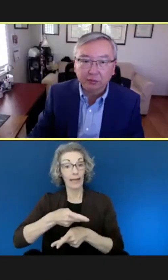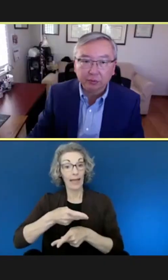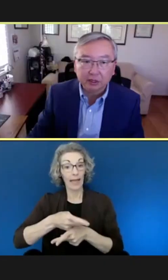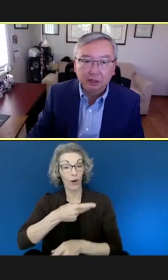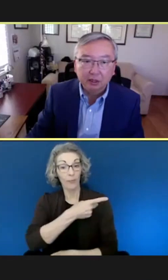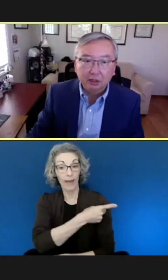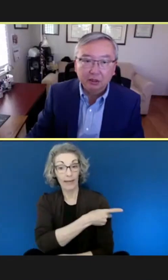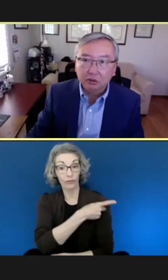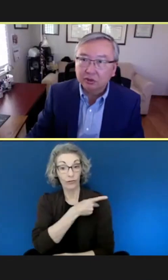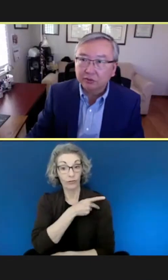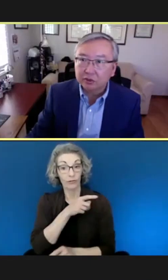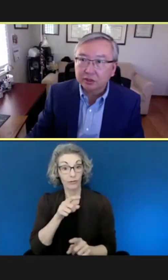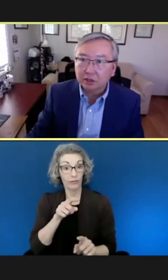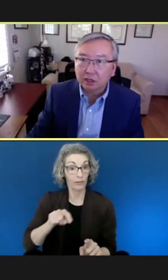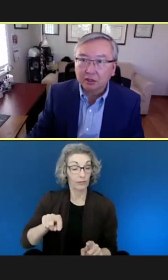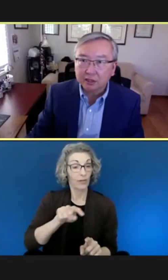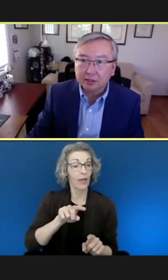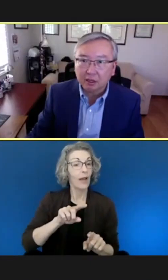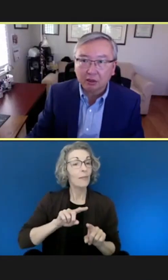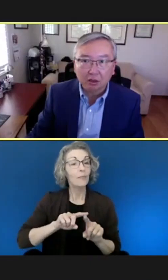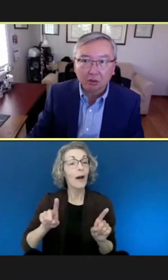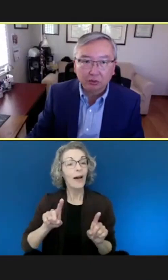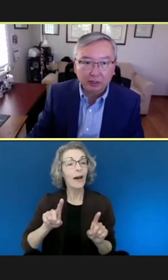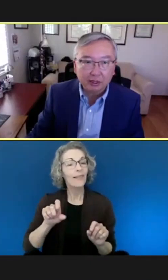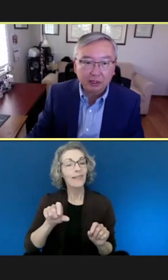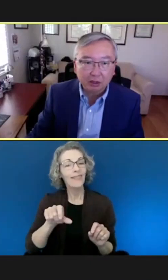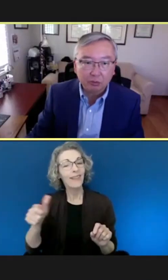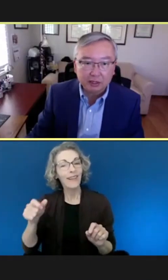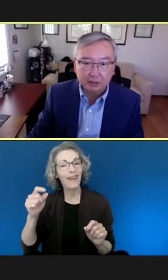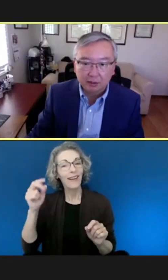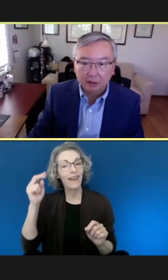But neurodiverse colleagues are already in our midst.